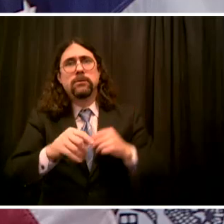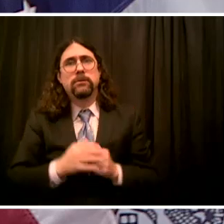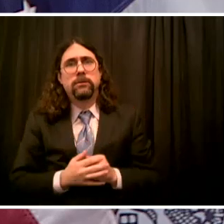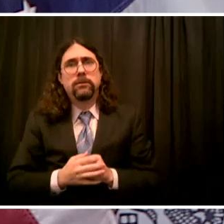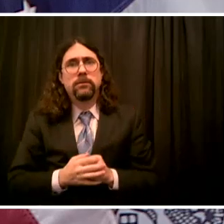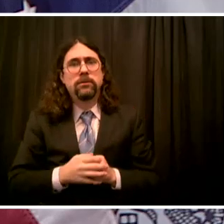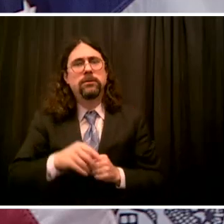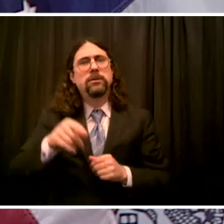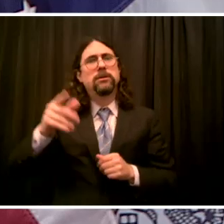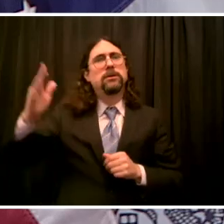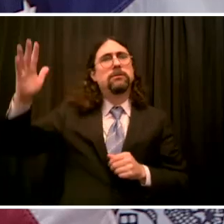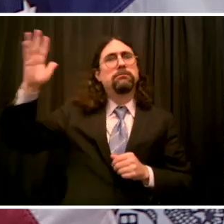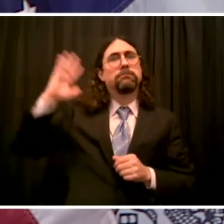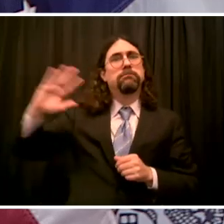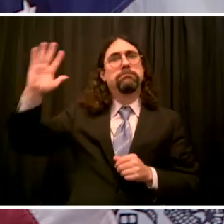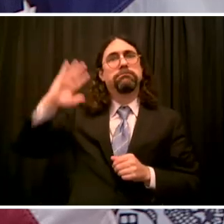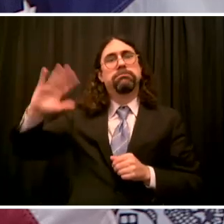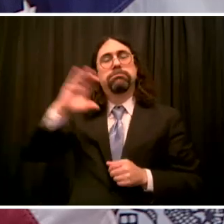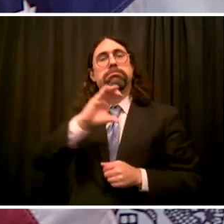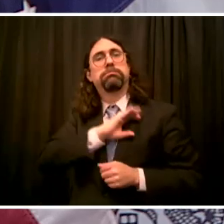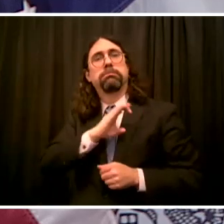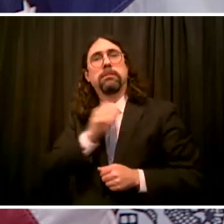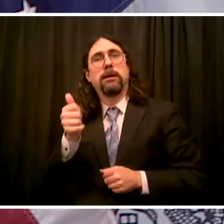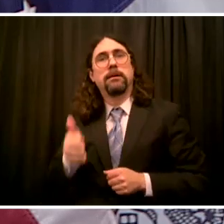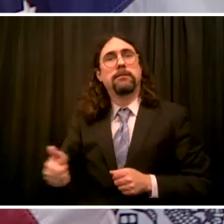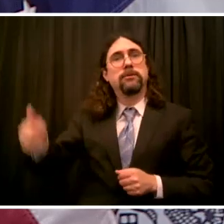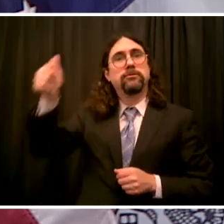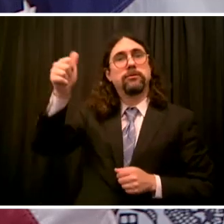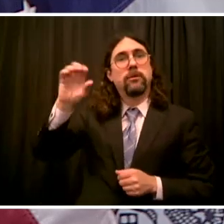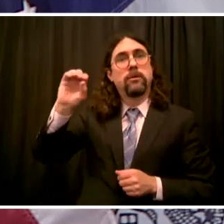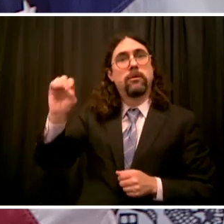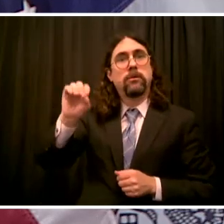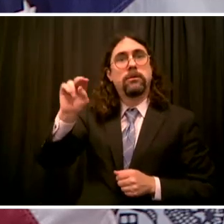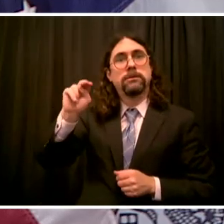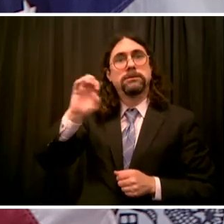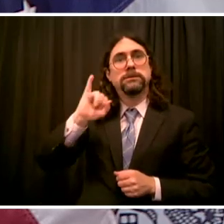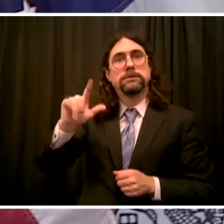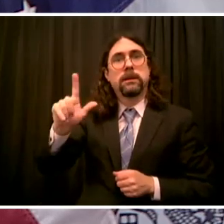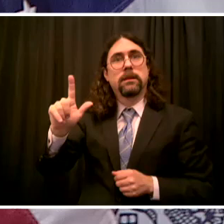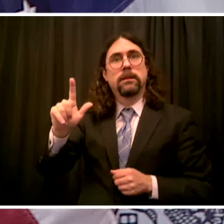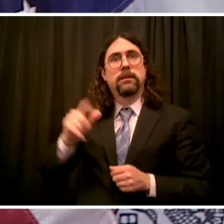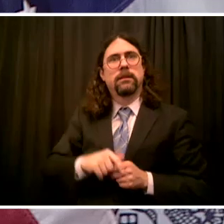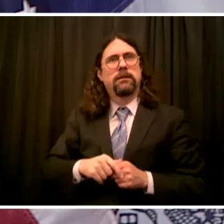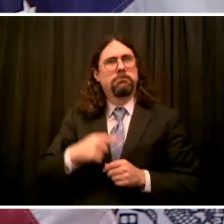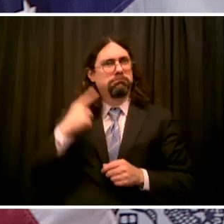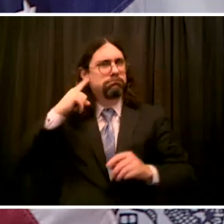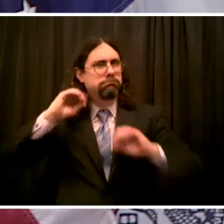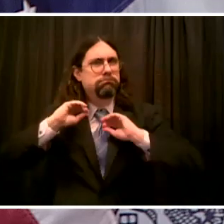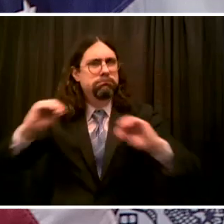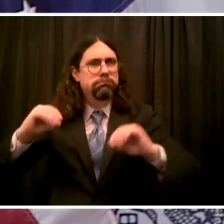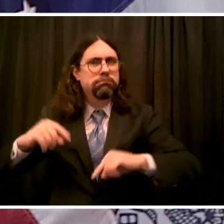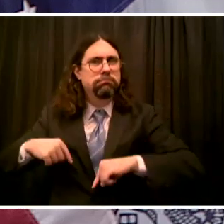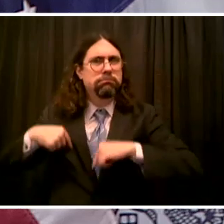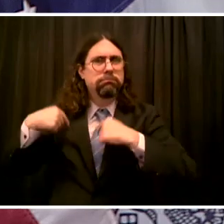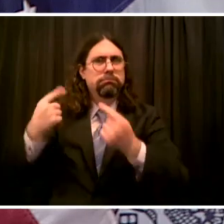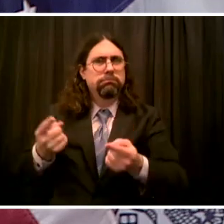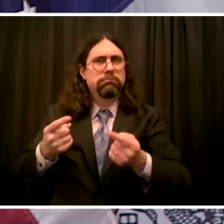RELATED, YOU HAVEN'T SPOKEN ABOUT FORMER COMMISSIONER JAMES O'NEAL IN SOME TIME. INO KW THAT HE WAS PLUGGED INTO